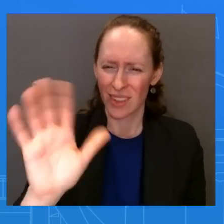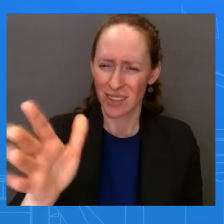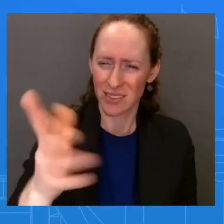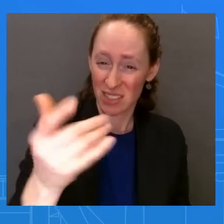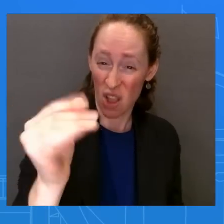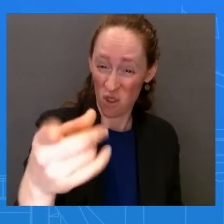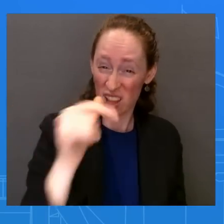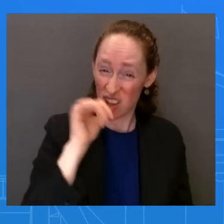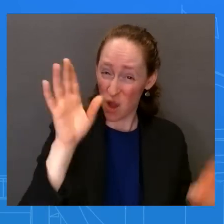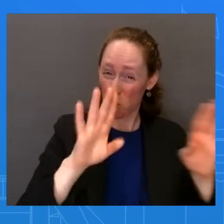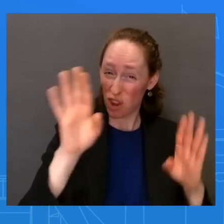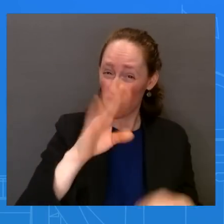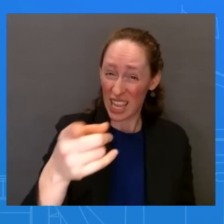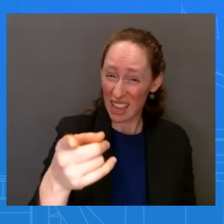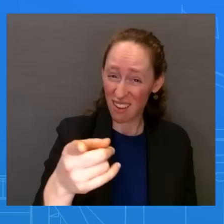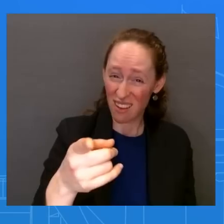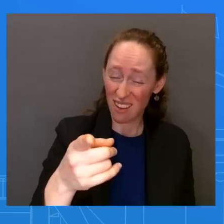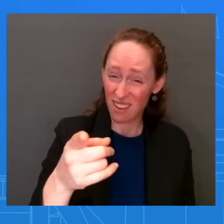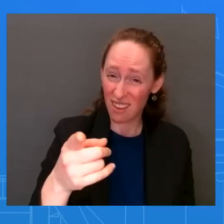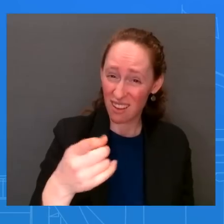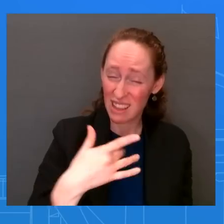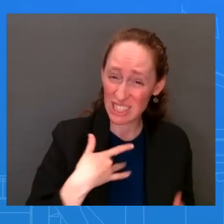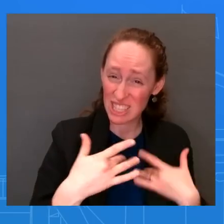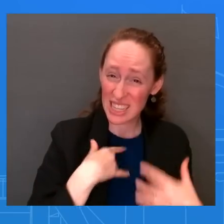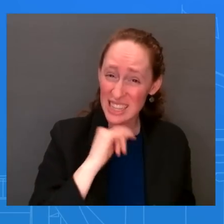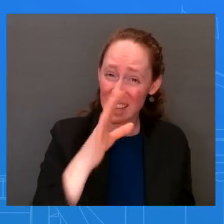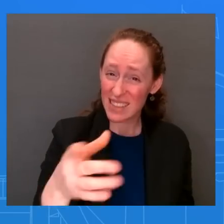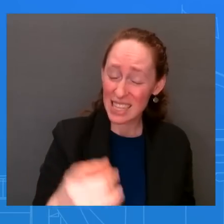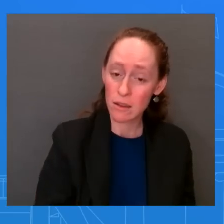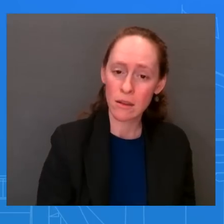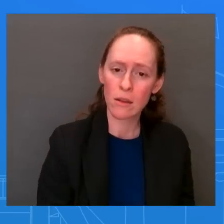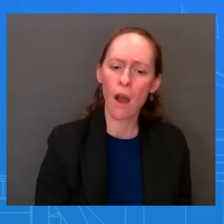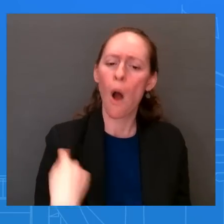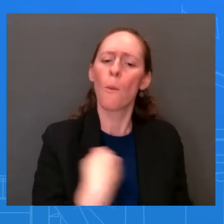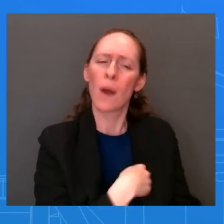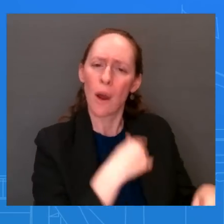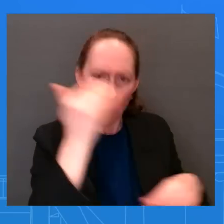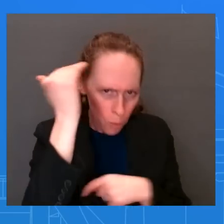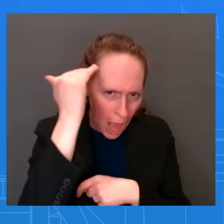or, you know, we are always keeping an eye on these things. But -- but these are private --